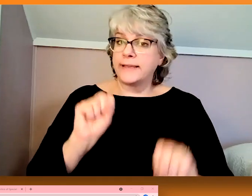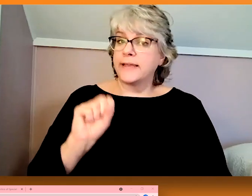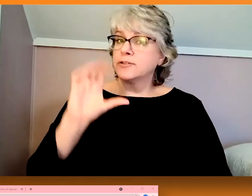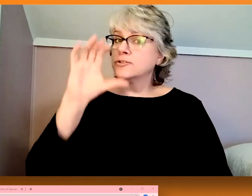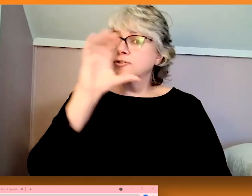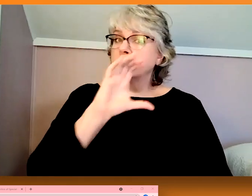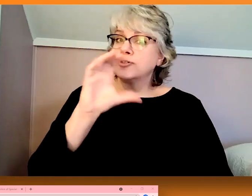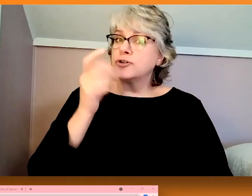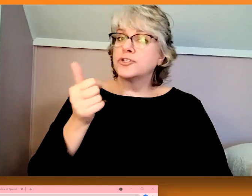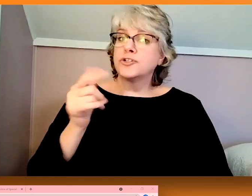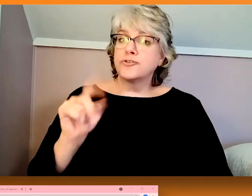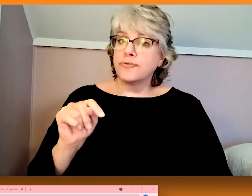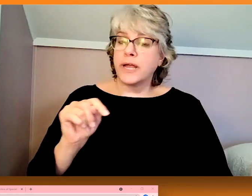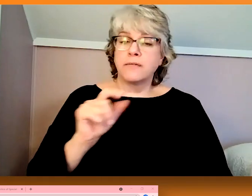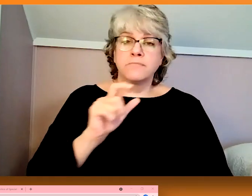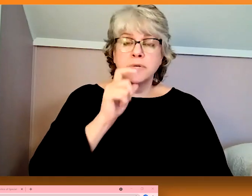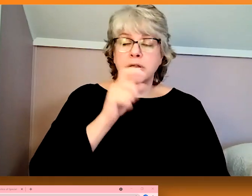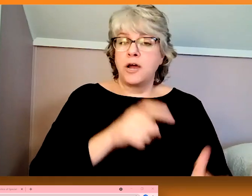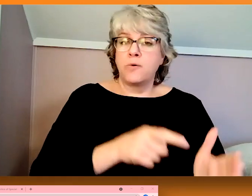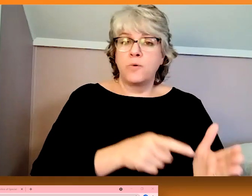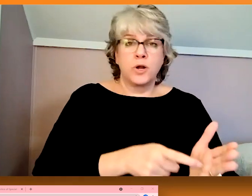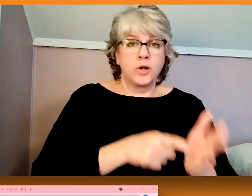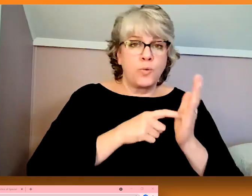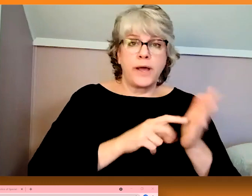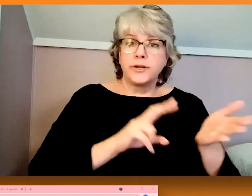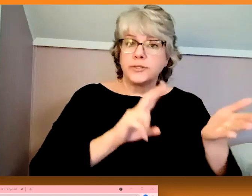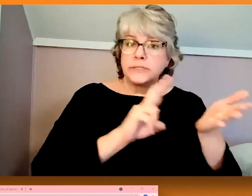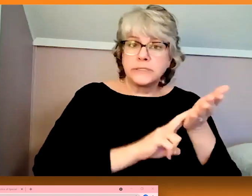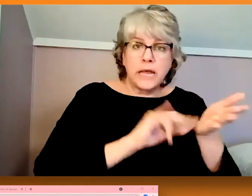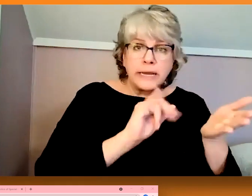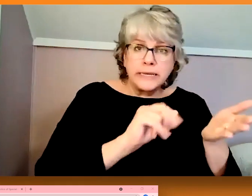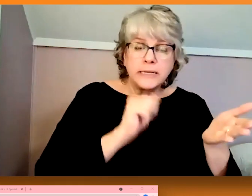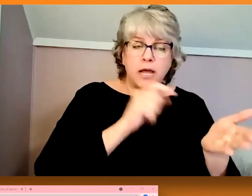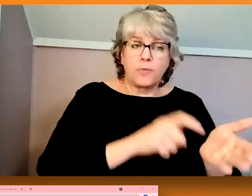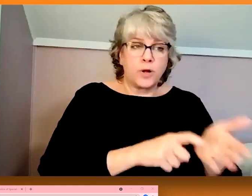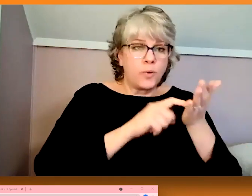Is it necessary to establish an account?"